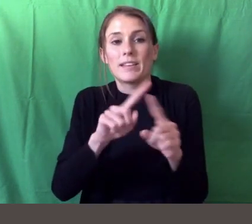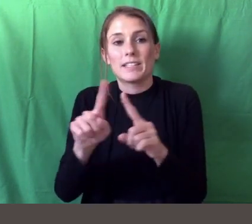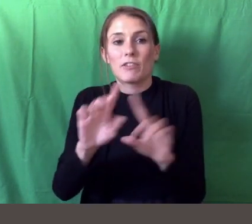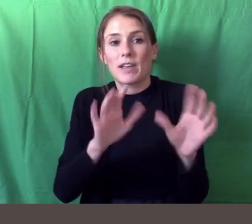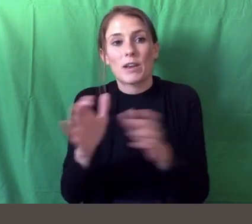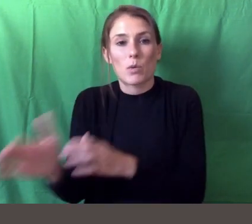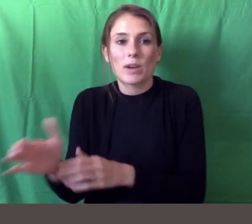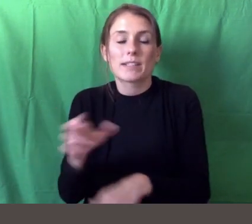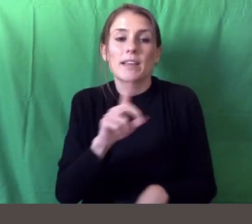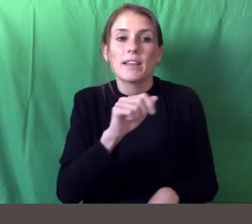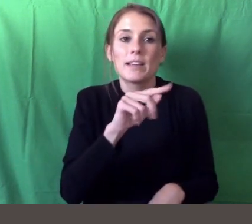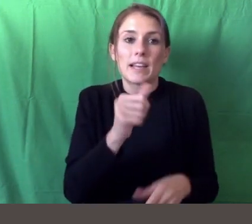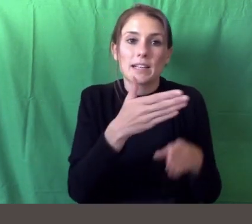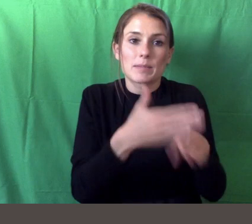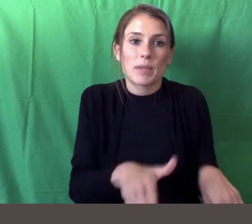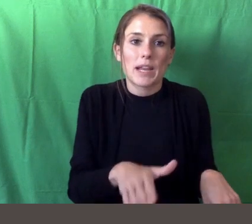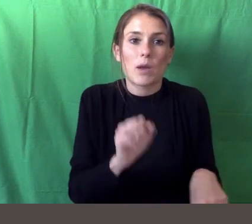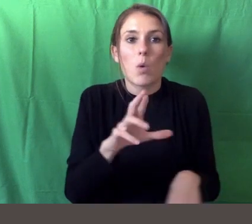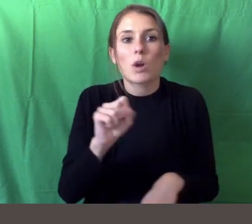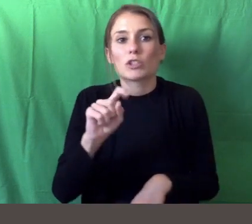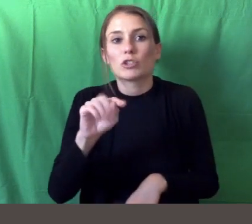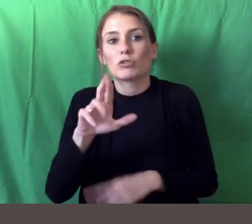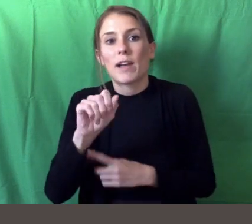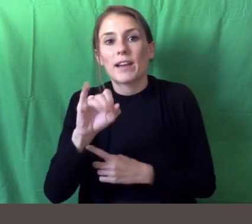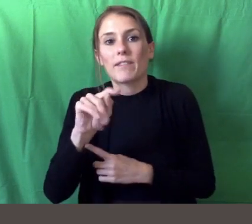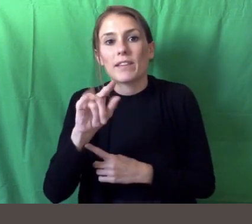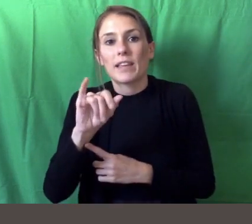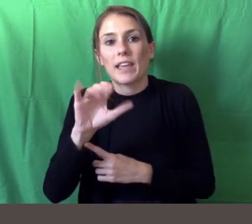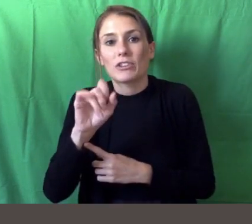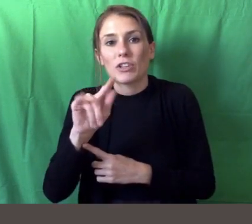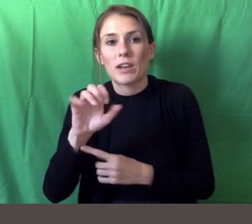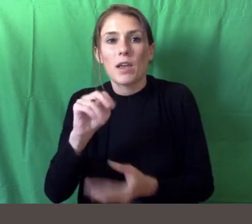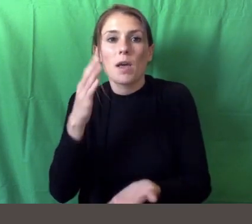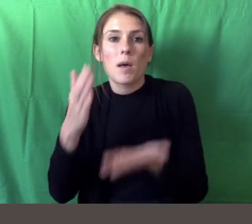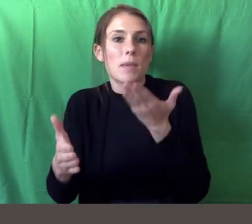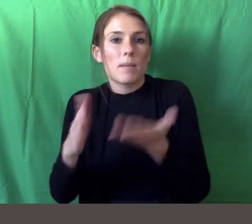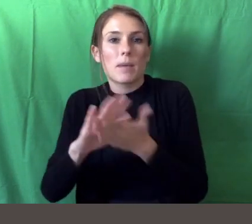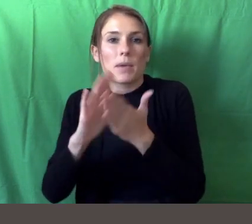Data splitting and stratification may become a problem as large as the corpus itself,